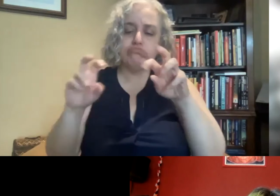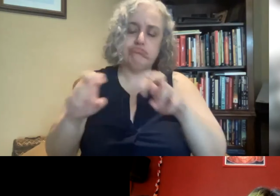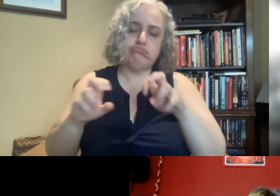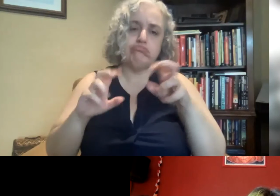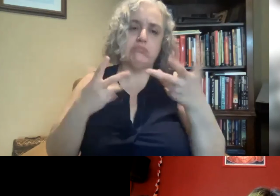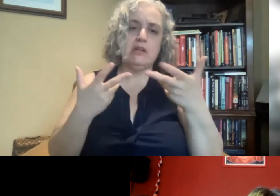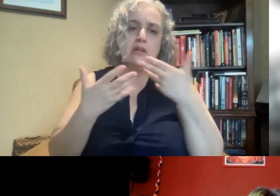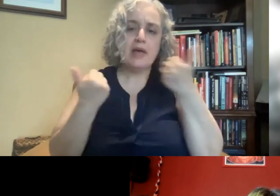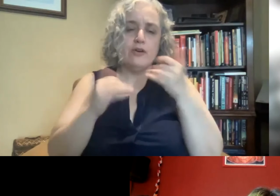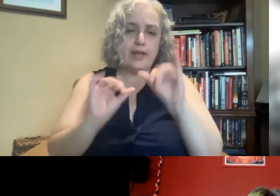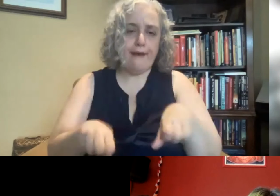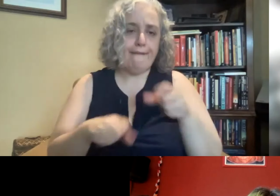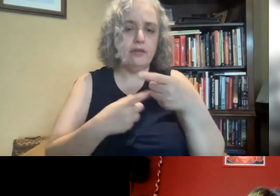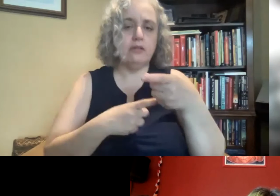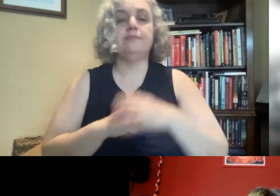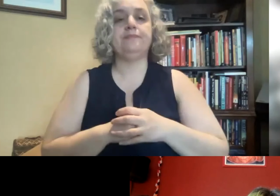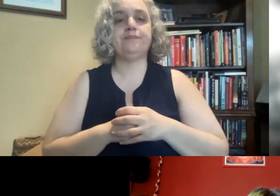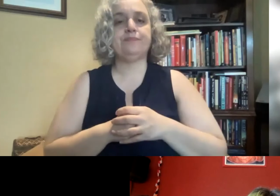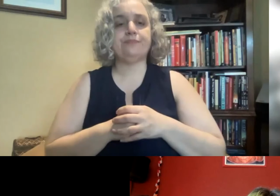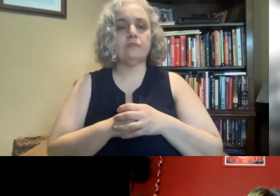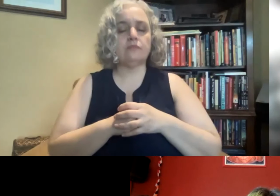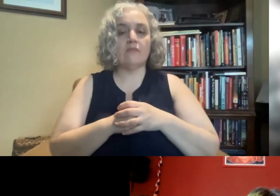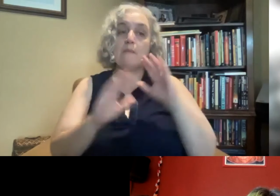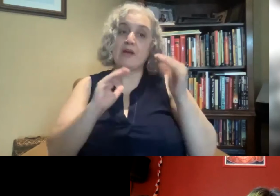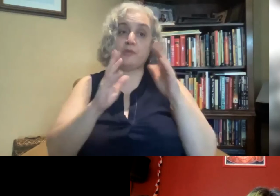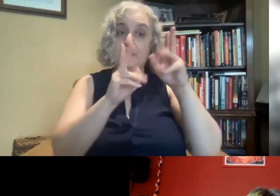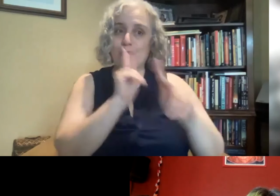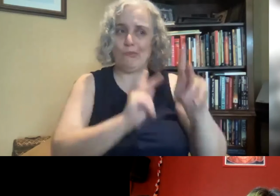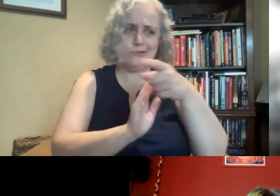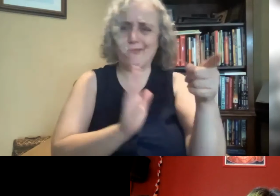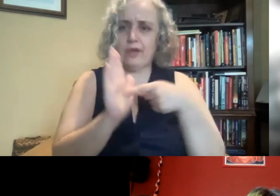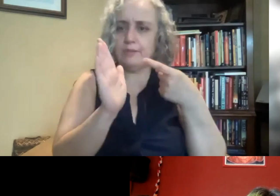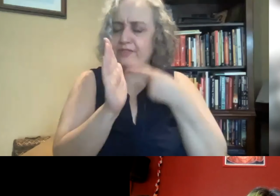But even the AI systems that have emerged and have become